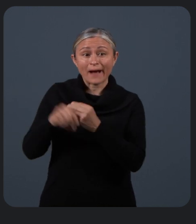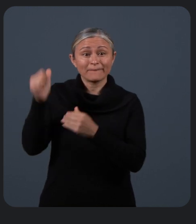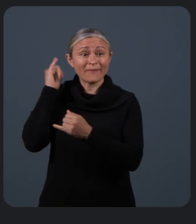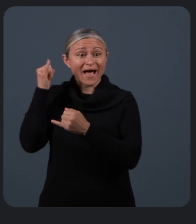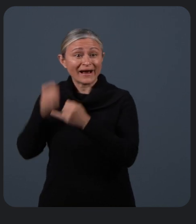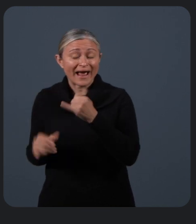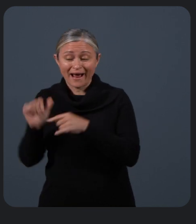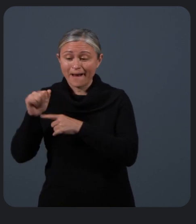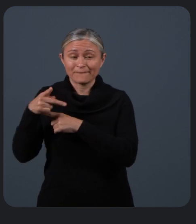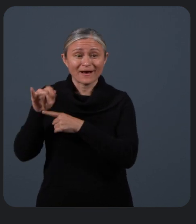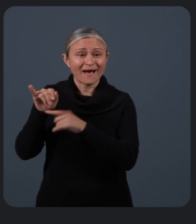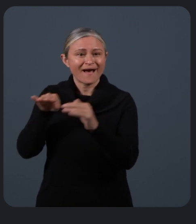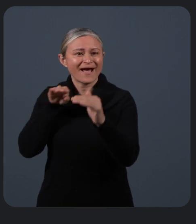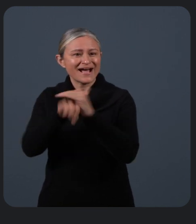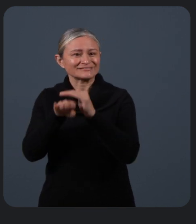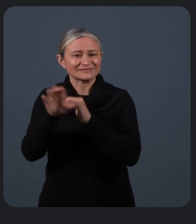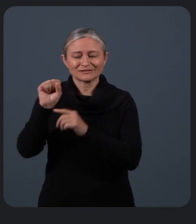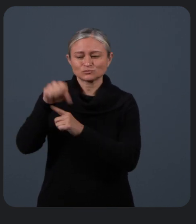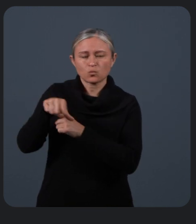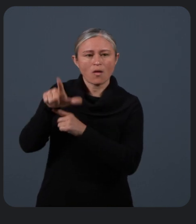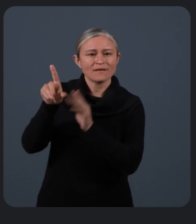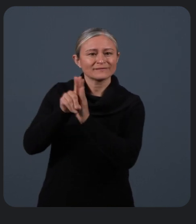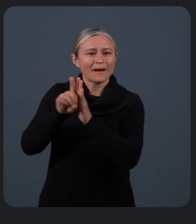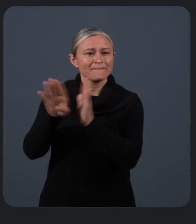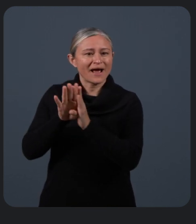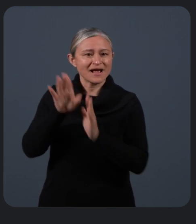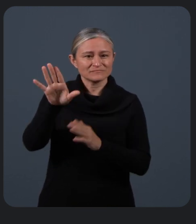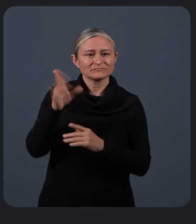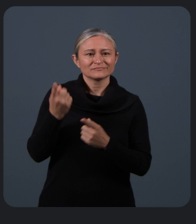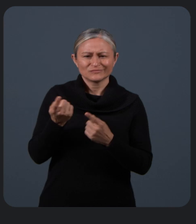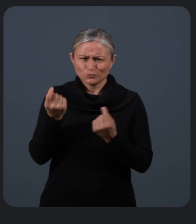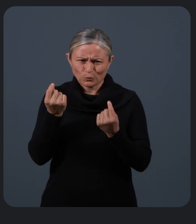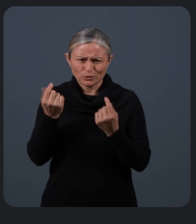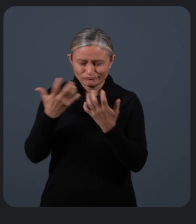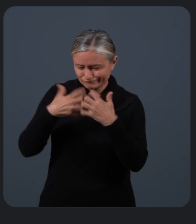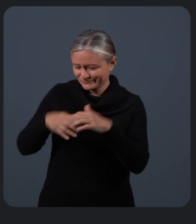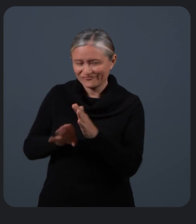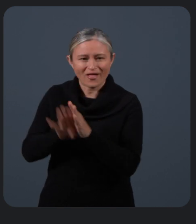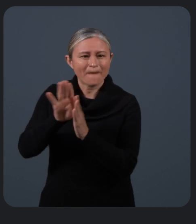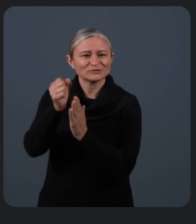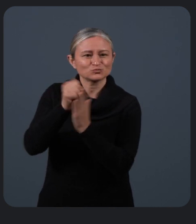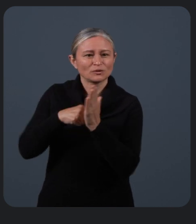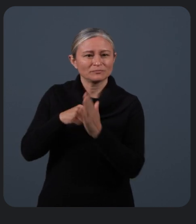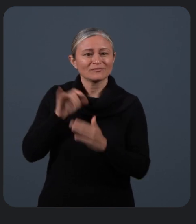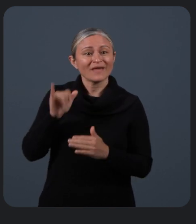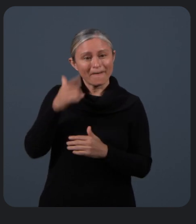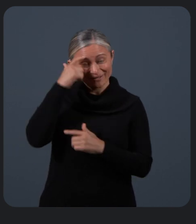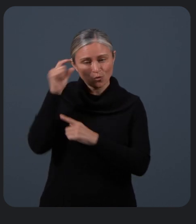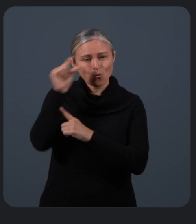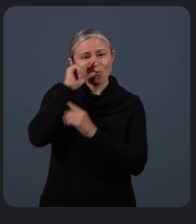accessing SQL databases, or executing scripts. That's because Google Cloud is a cloud built